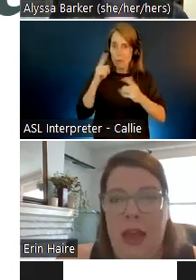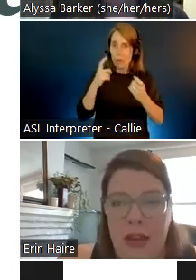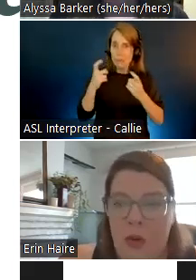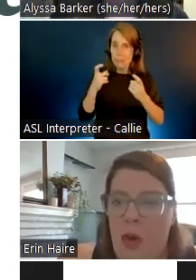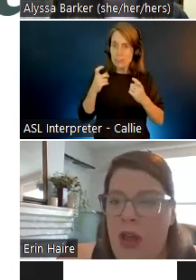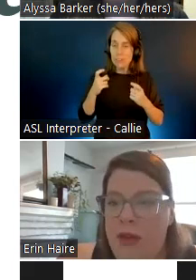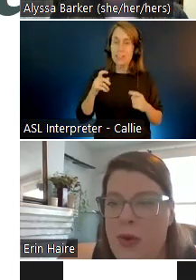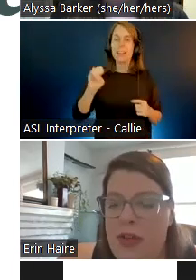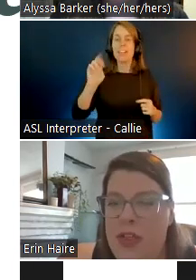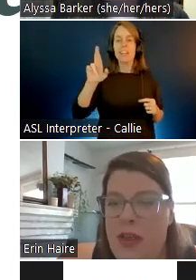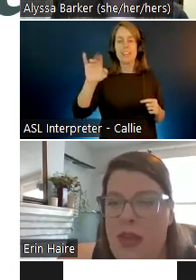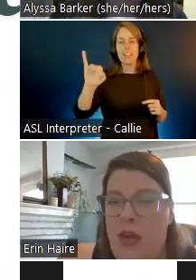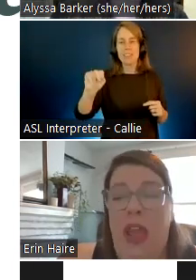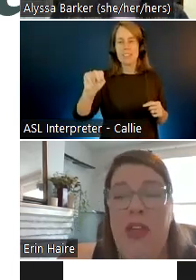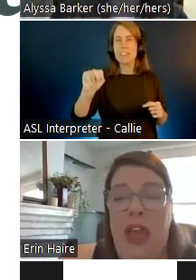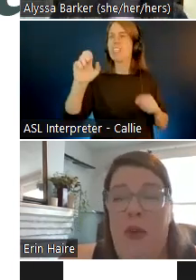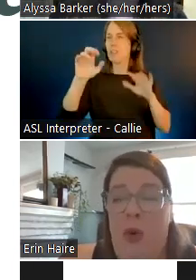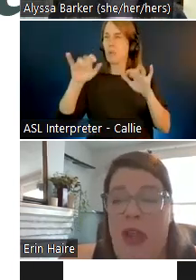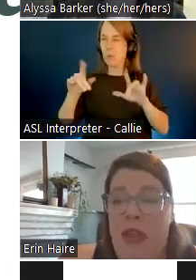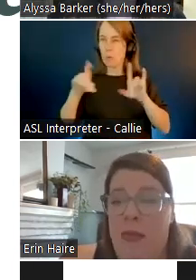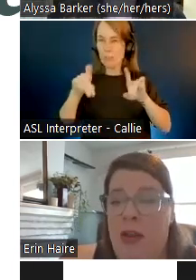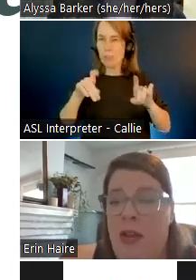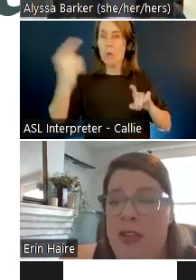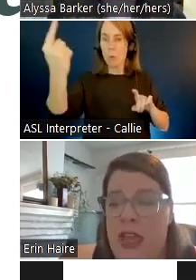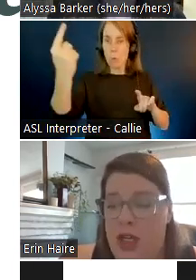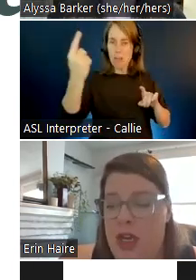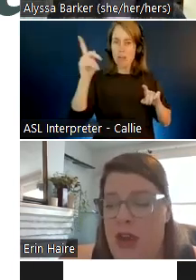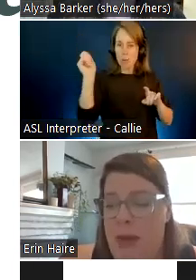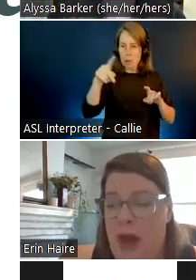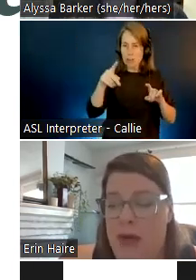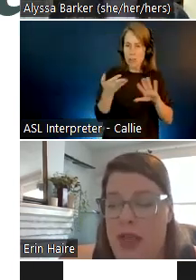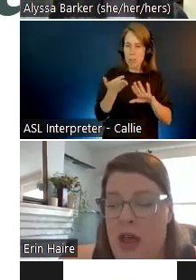and while those questions come in we actually had one in the middle of the session about um